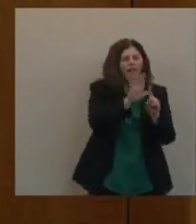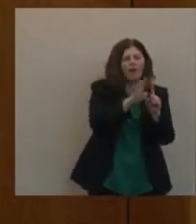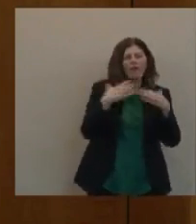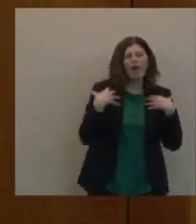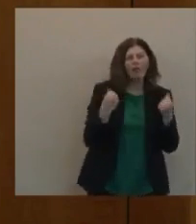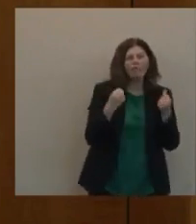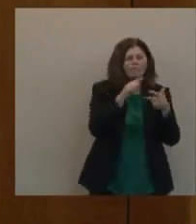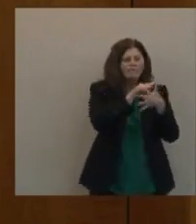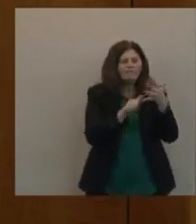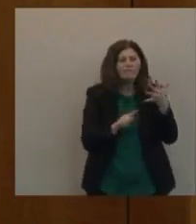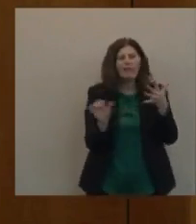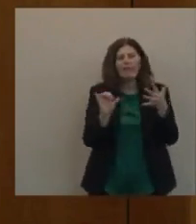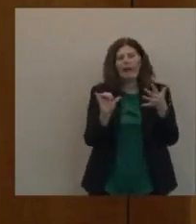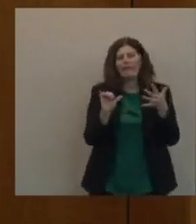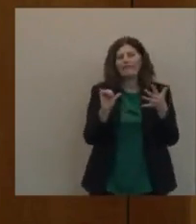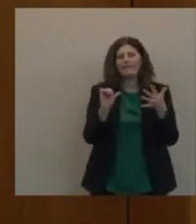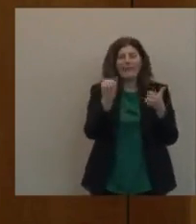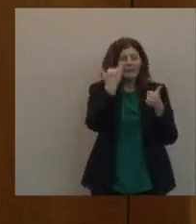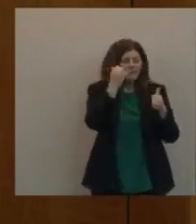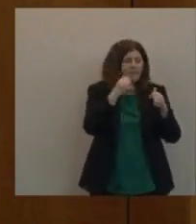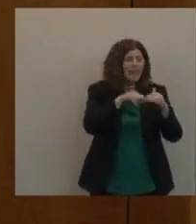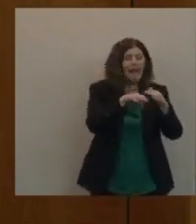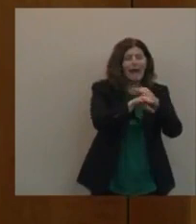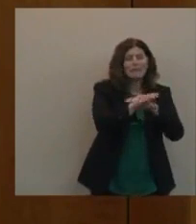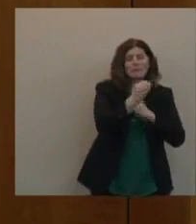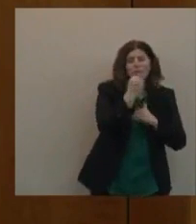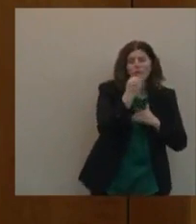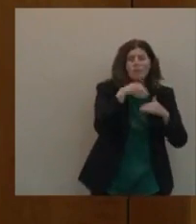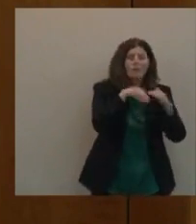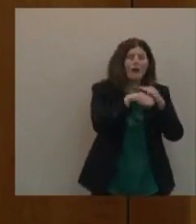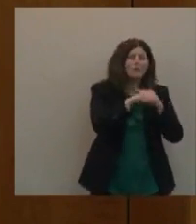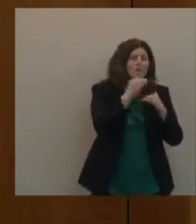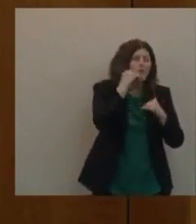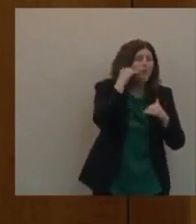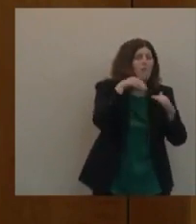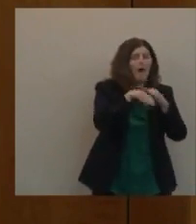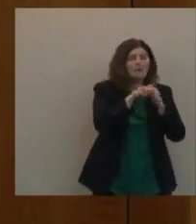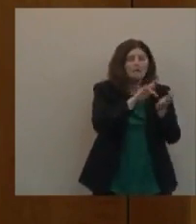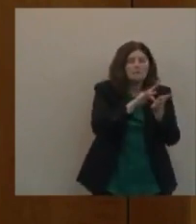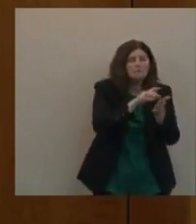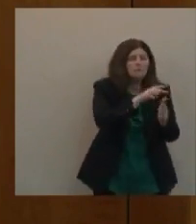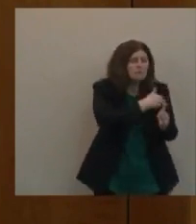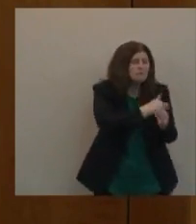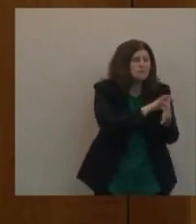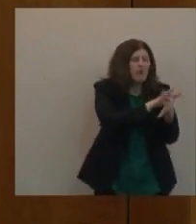WE HAVE EVEN ADDED SOCIAL DETERMINANTS OF HEALTH, DR. MITCHELL AND HIS TEAM DID THAT LAST WEEK.